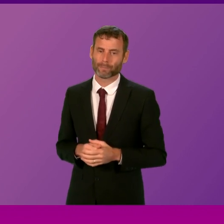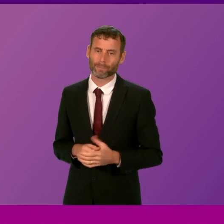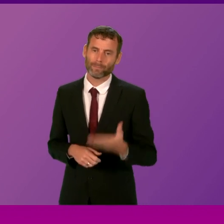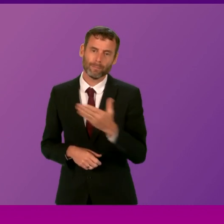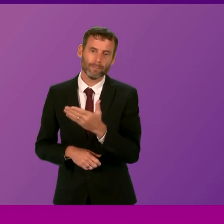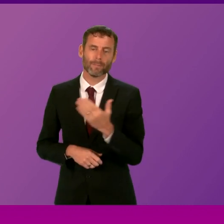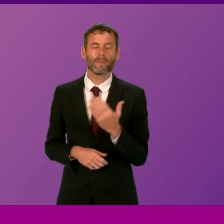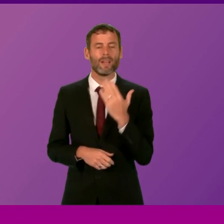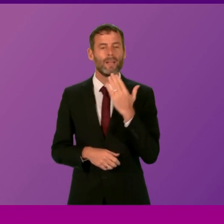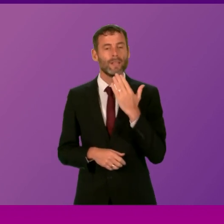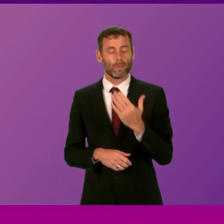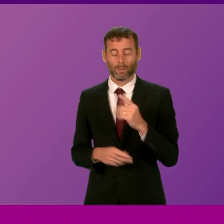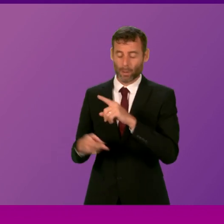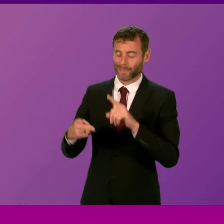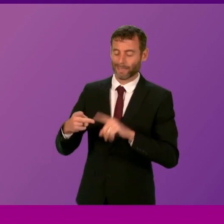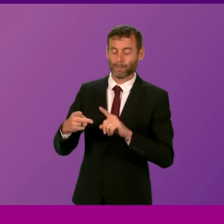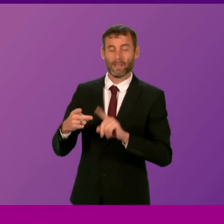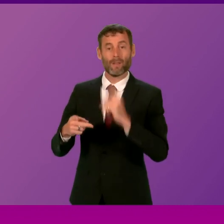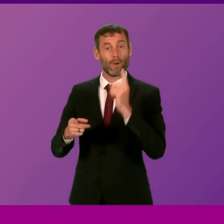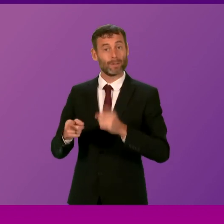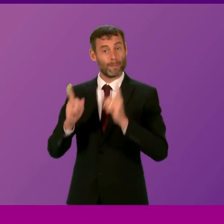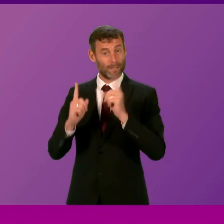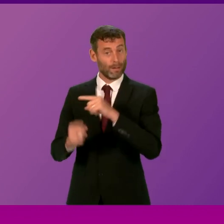I note the Deputy First Minister’s initial reply and her subsequent response of “Westminster